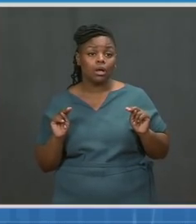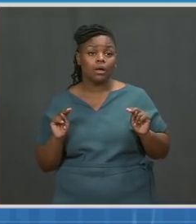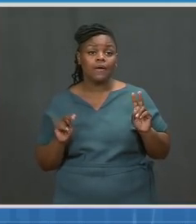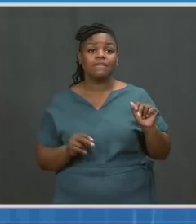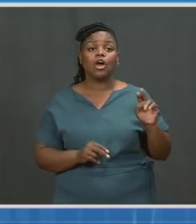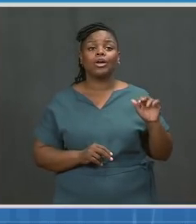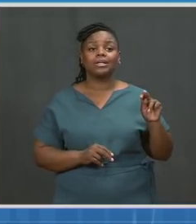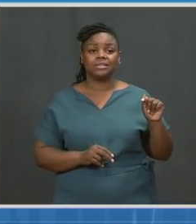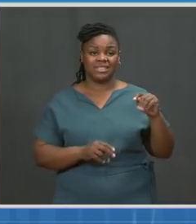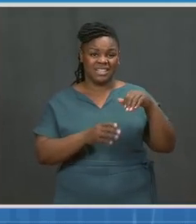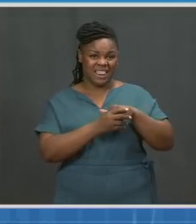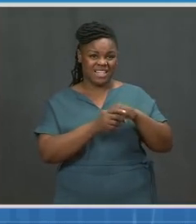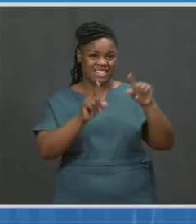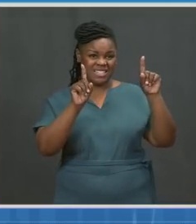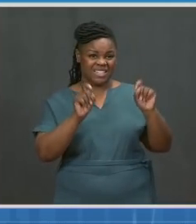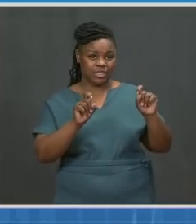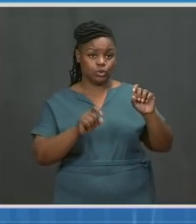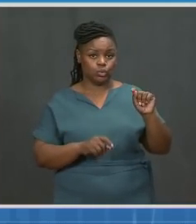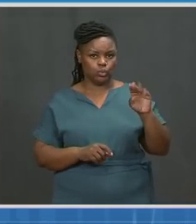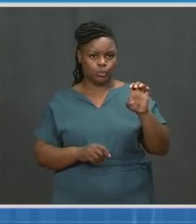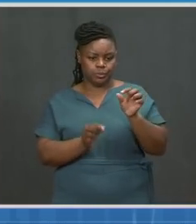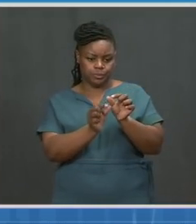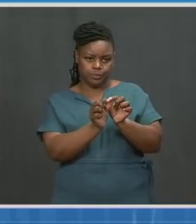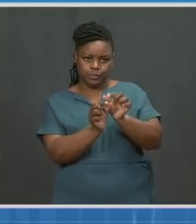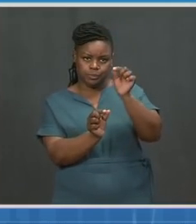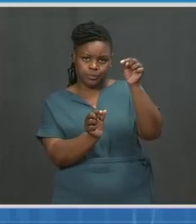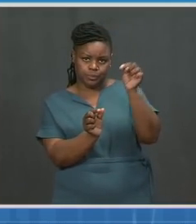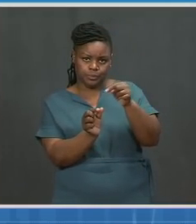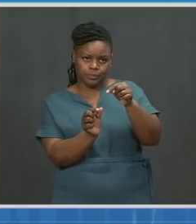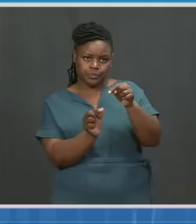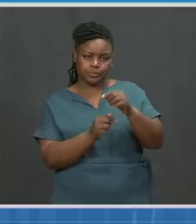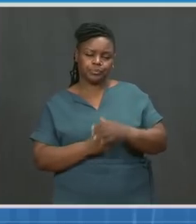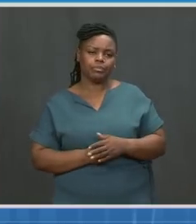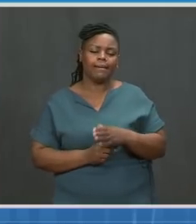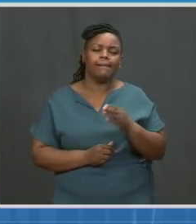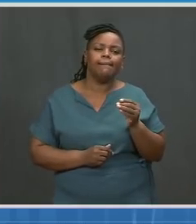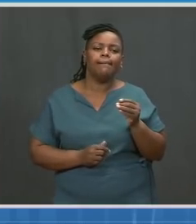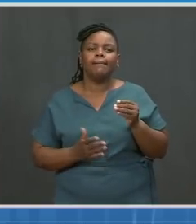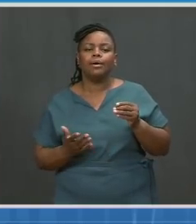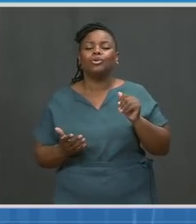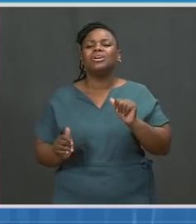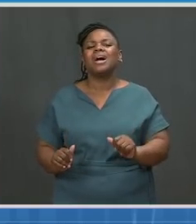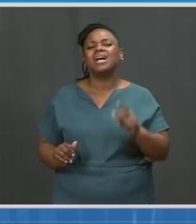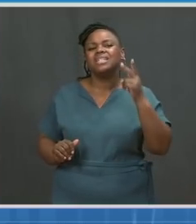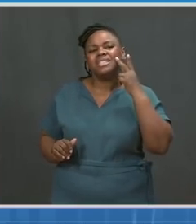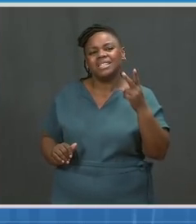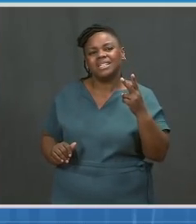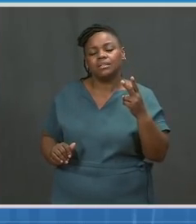And as you can see, there's a slight-to-modest loss here of about two- to threefold.